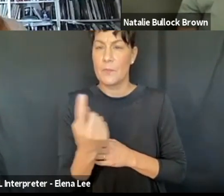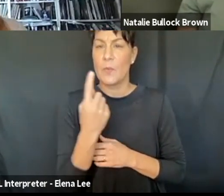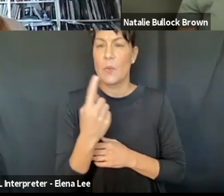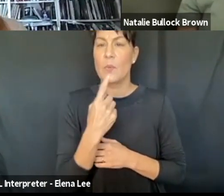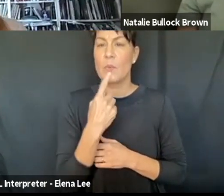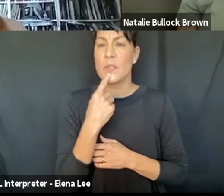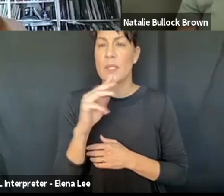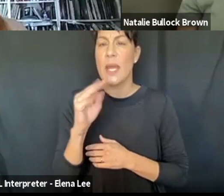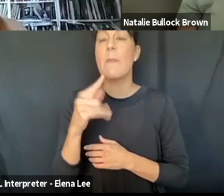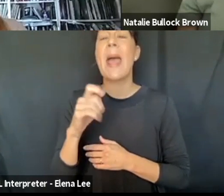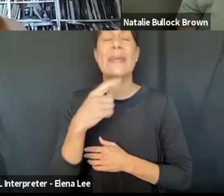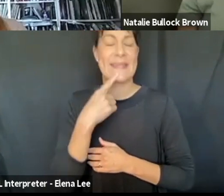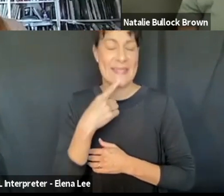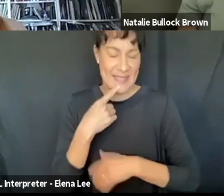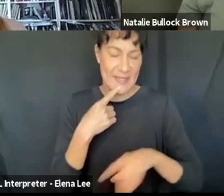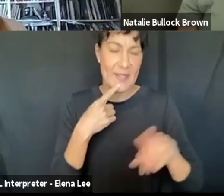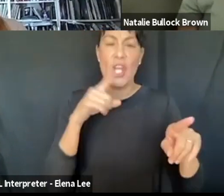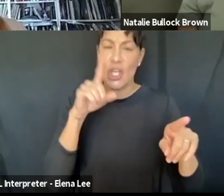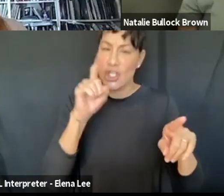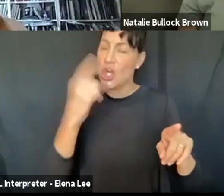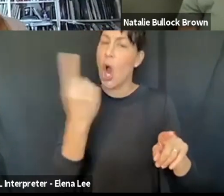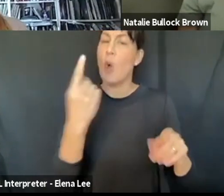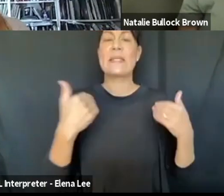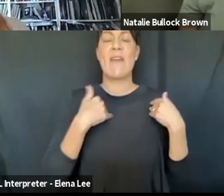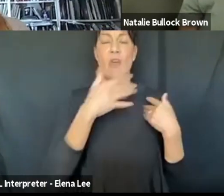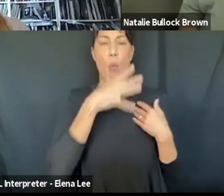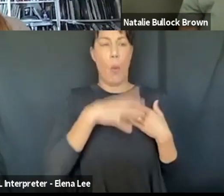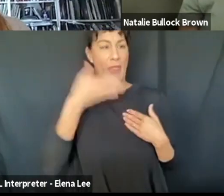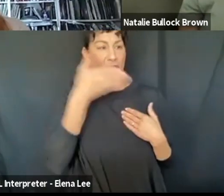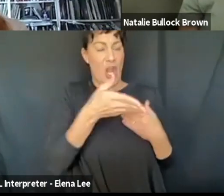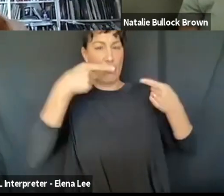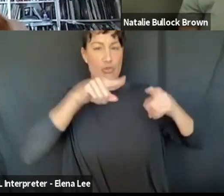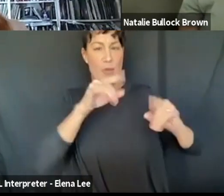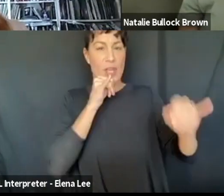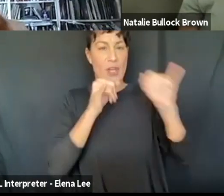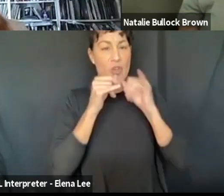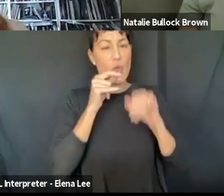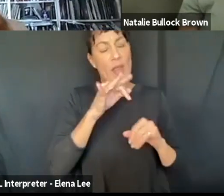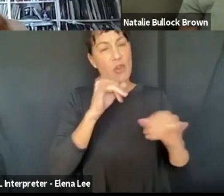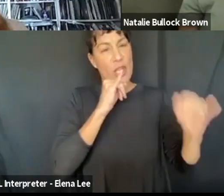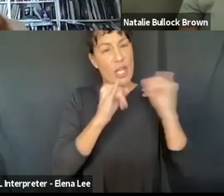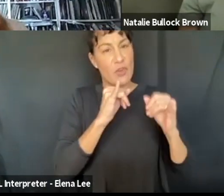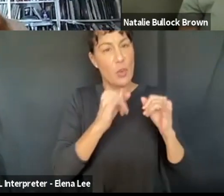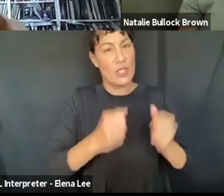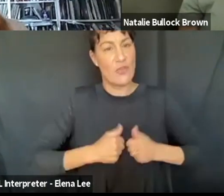in the interview space, that if you are interviewing a survivor, I'm curious what you think about that idea.